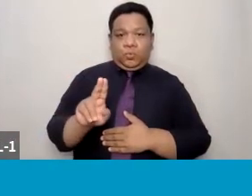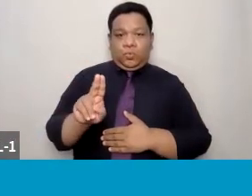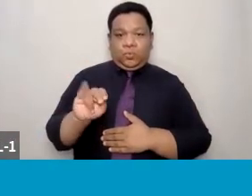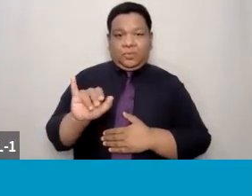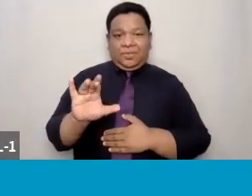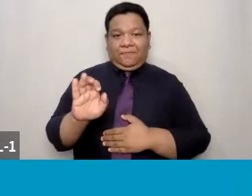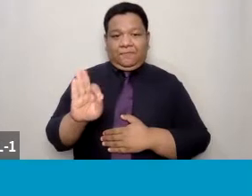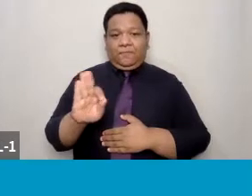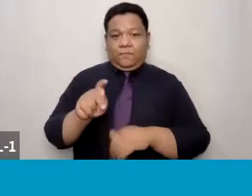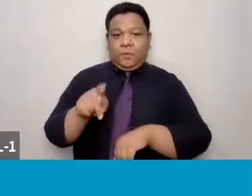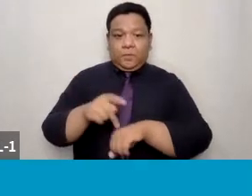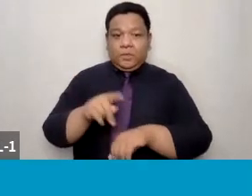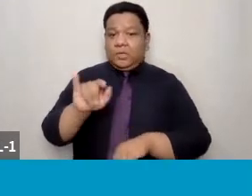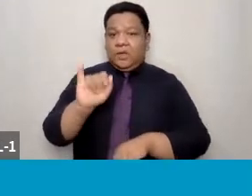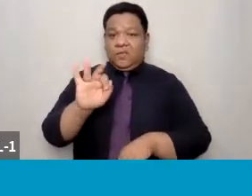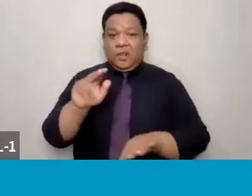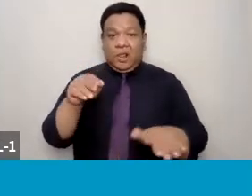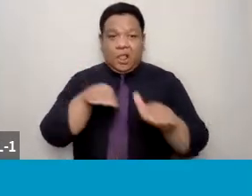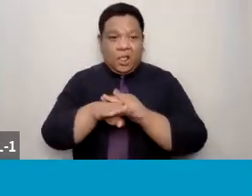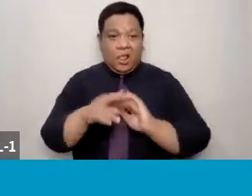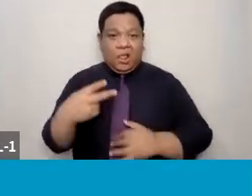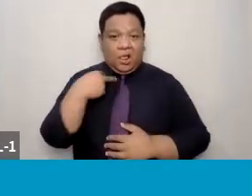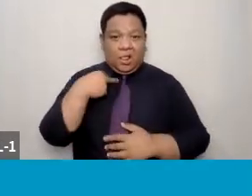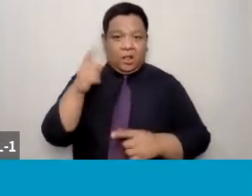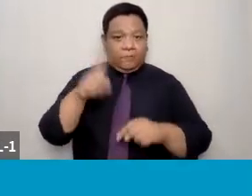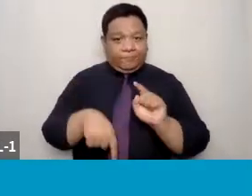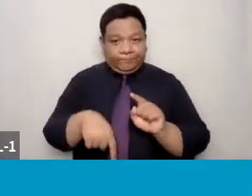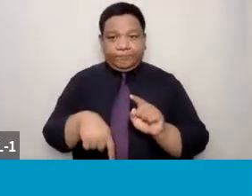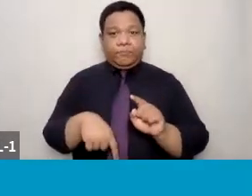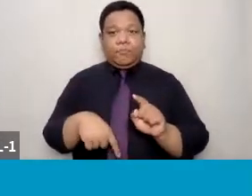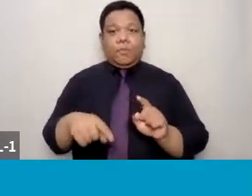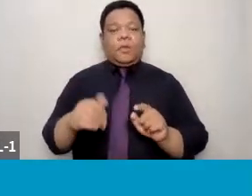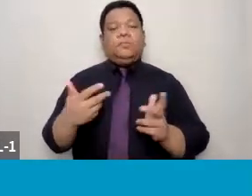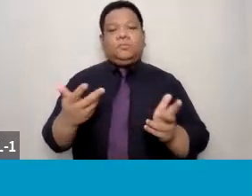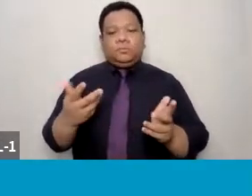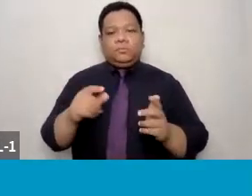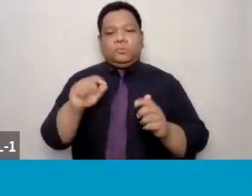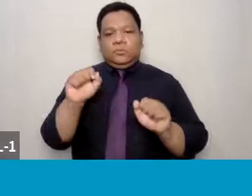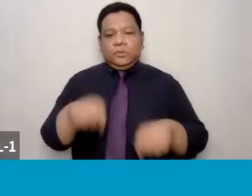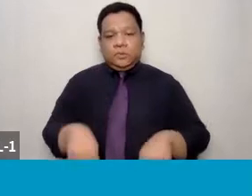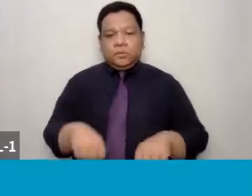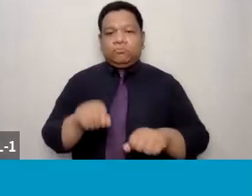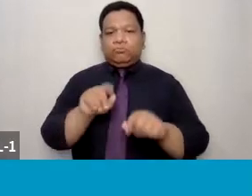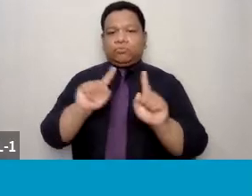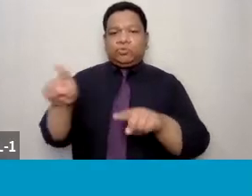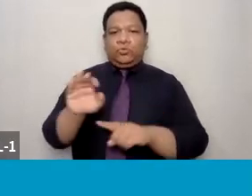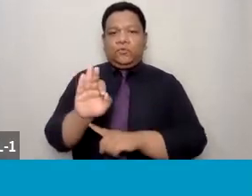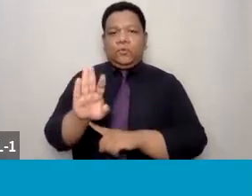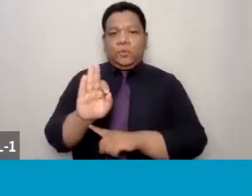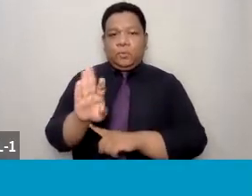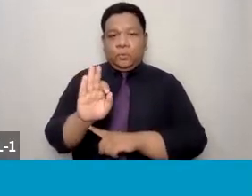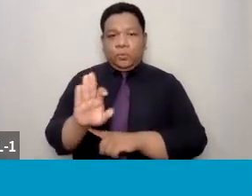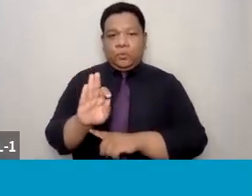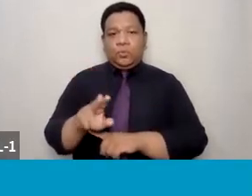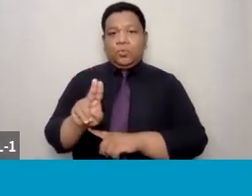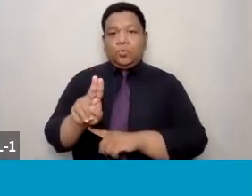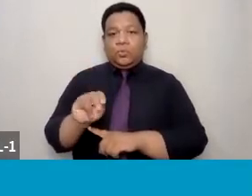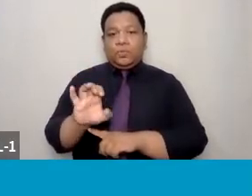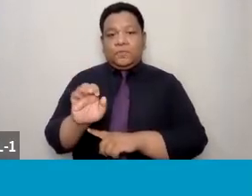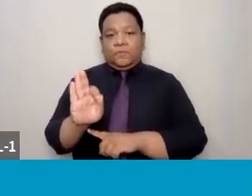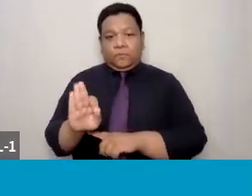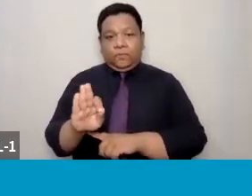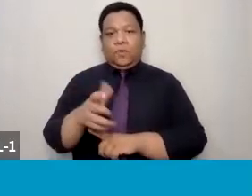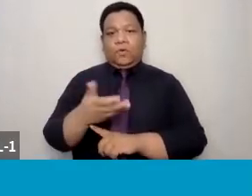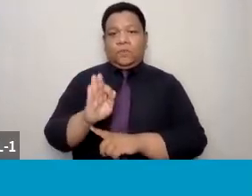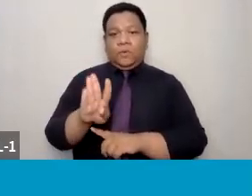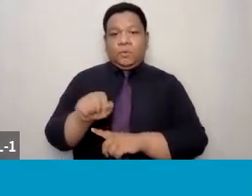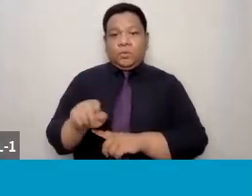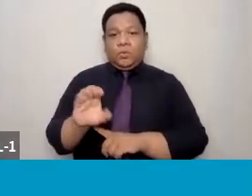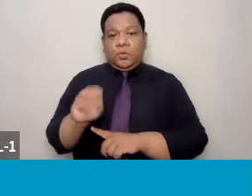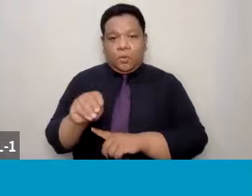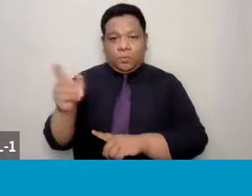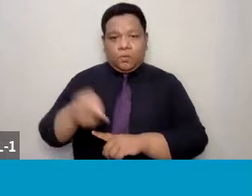If you haven’t entered our Zoom pre-registration link, you may go to UNICEF’s Facebook page at facebook.com/unicefphilippines.